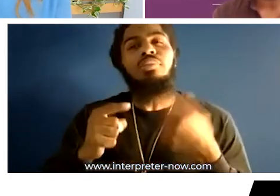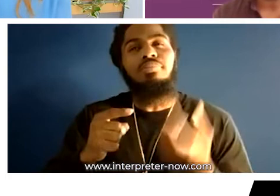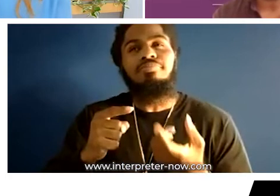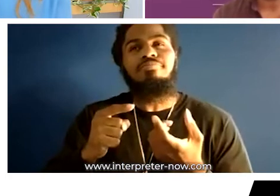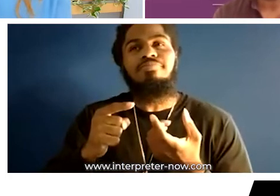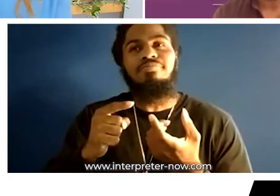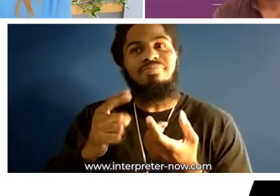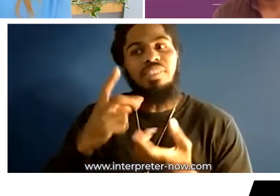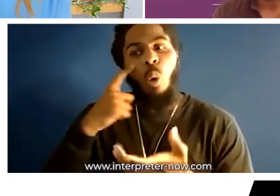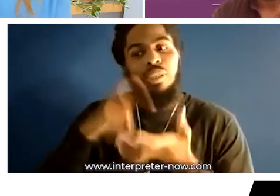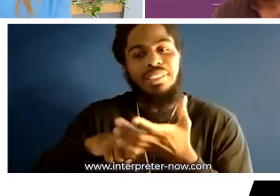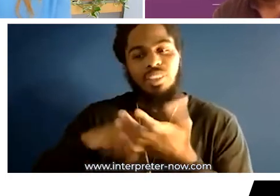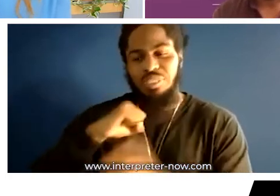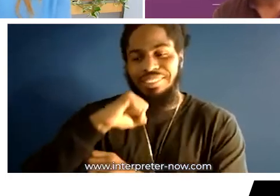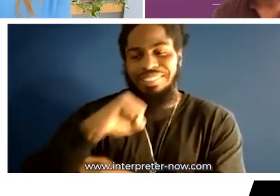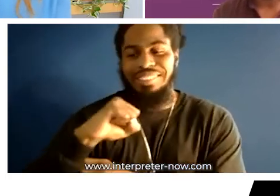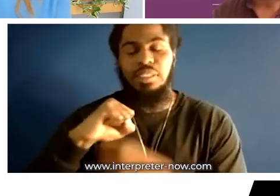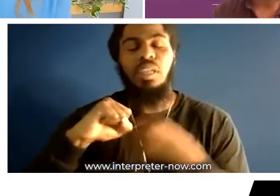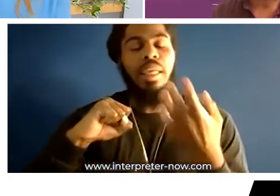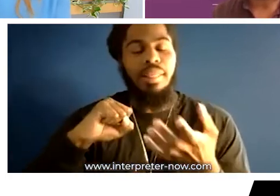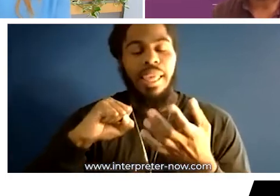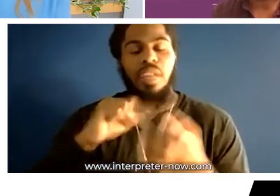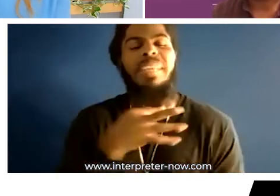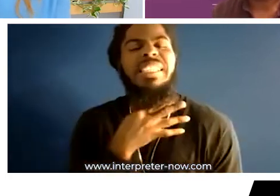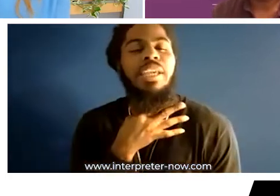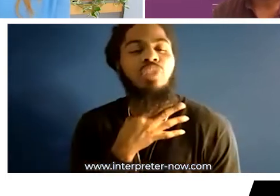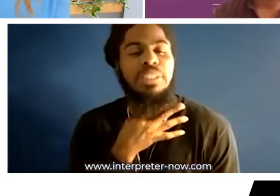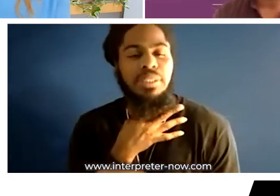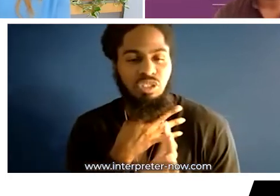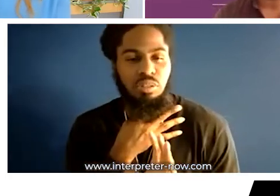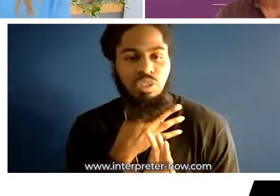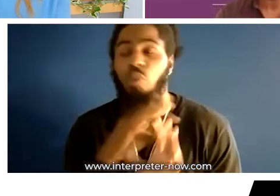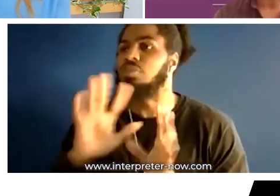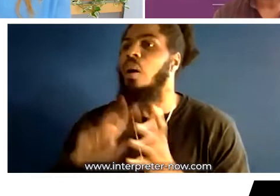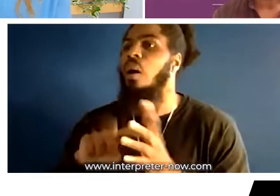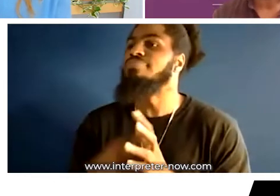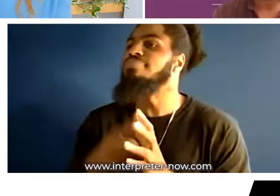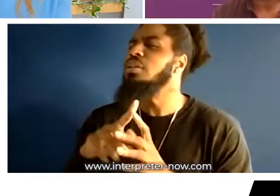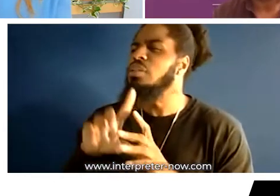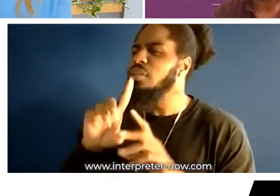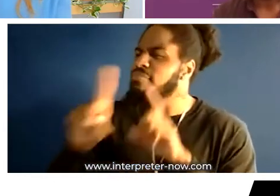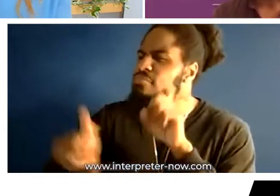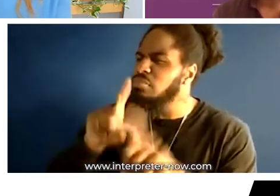our curiosity to take over and start asking really thoughtful questions to understand where's this resistance coming from.